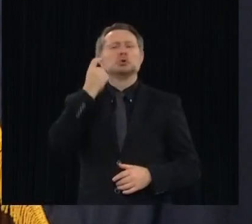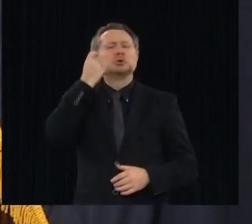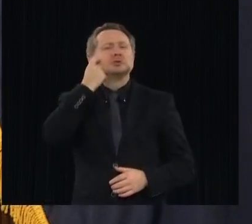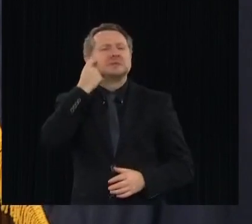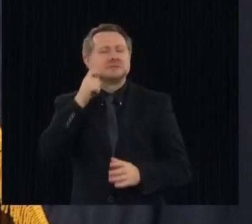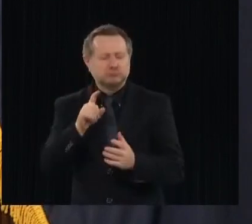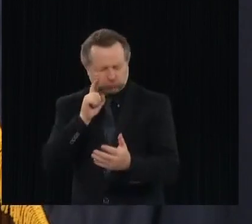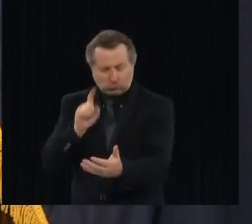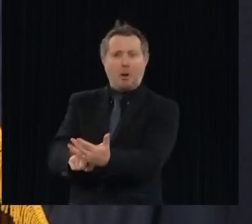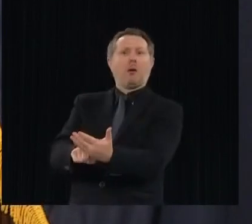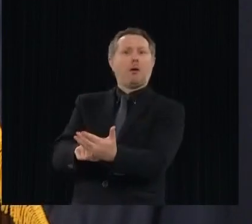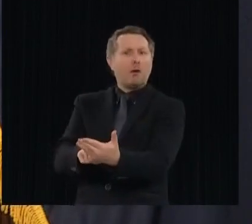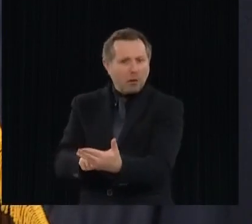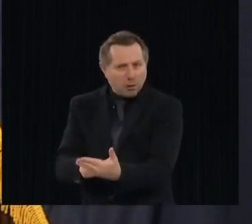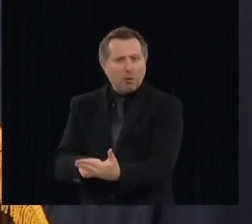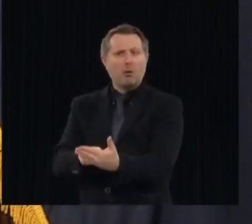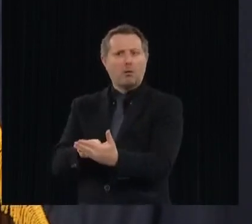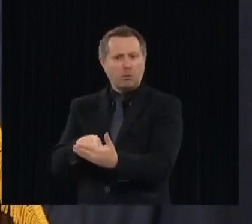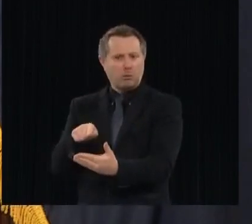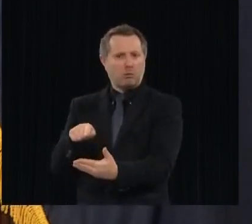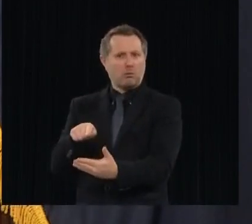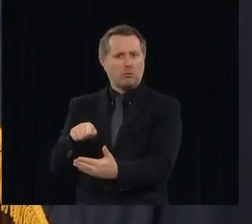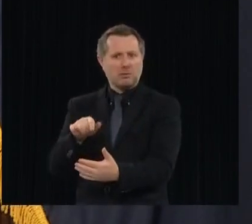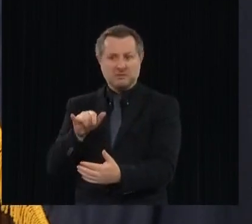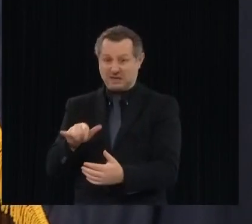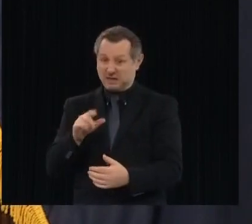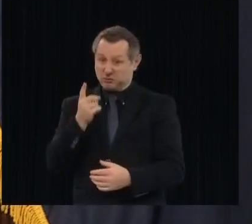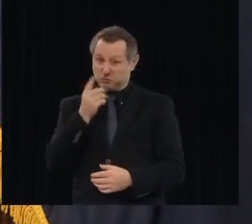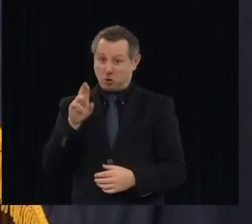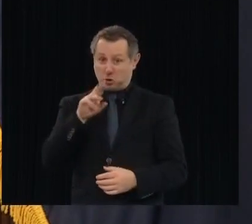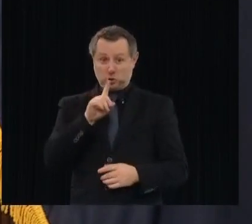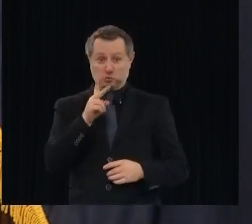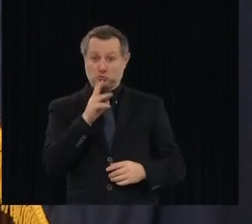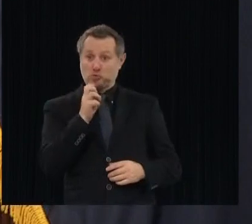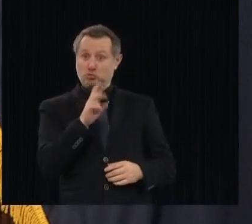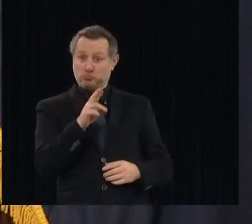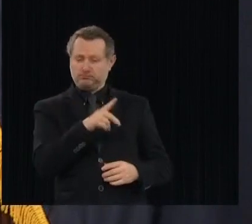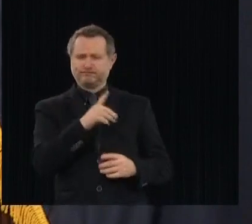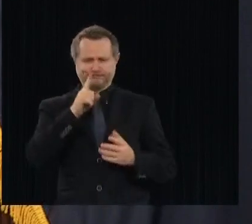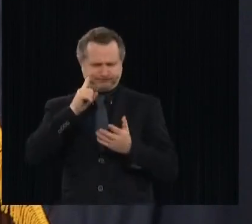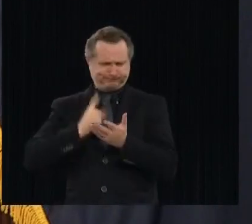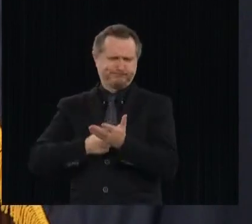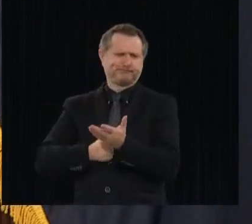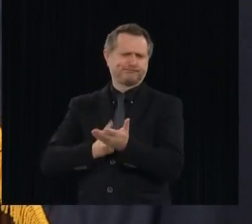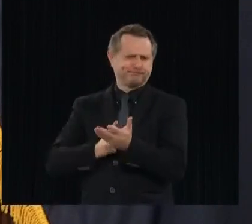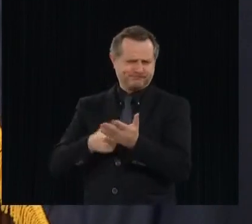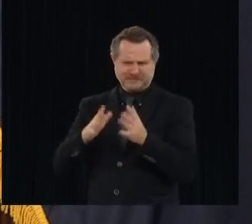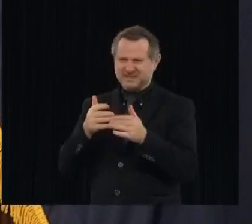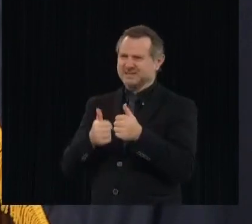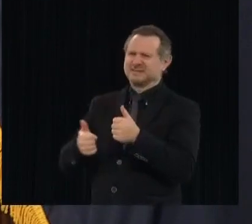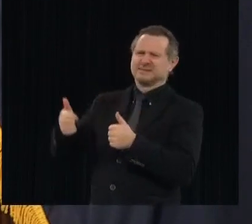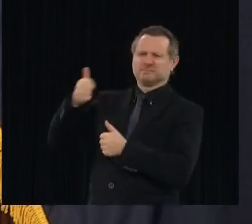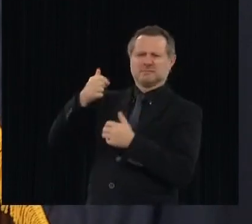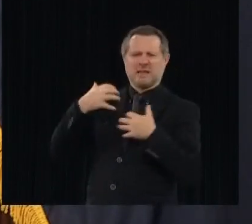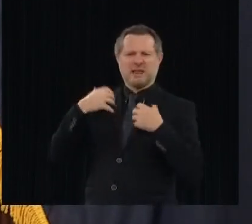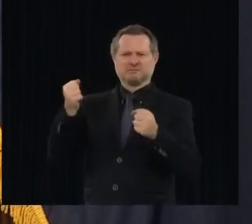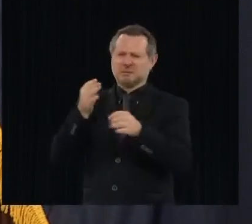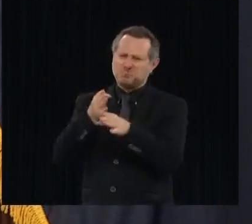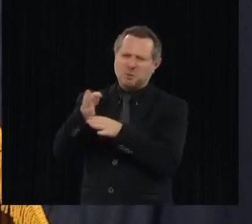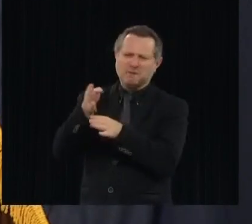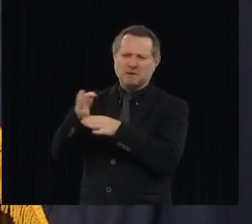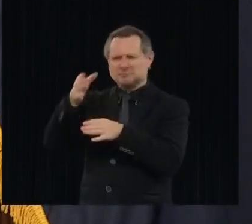I BELIEVE THIS IS A SYNDROME